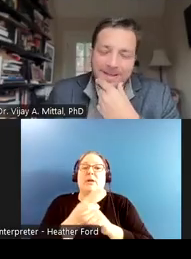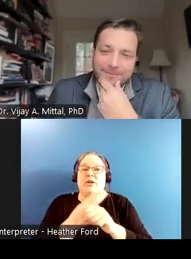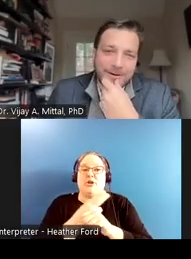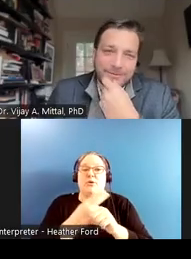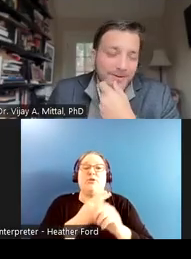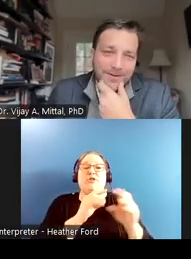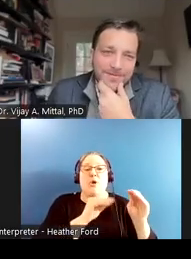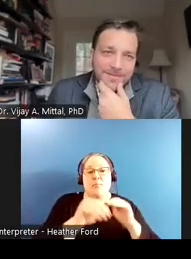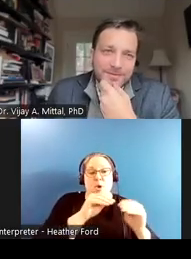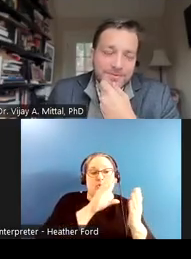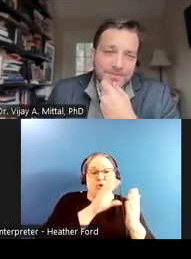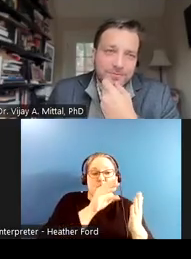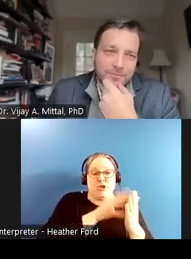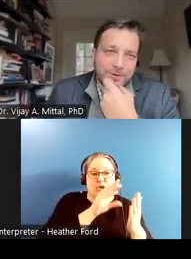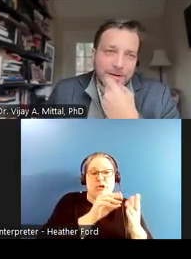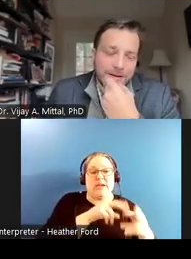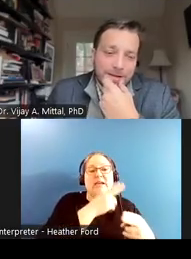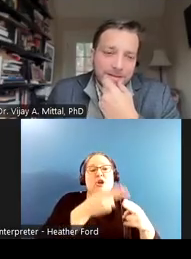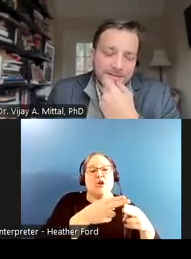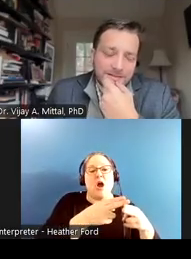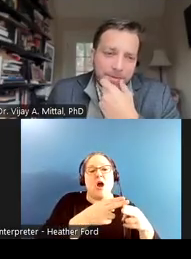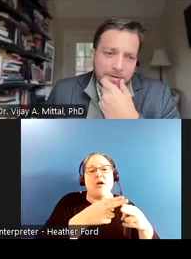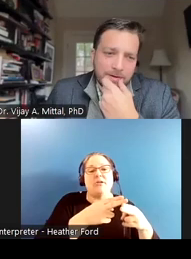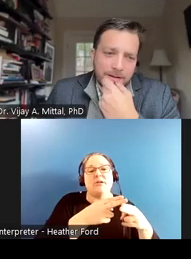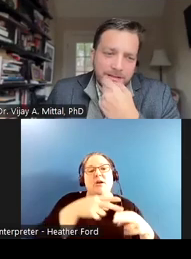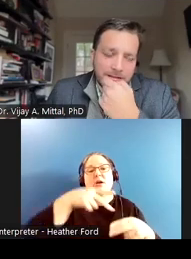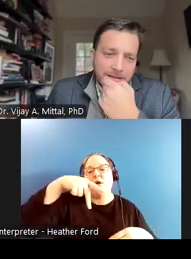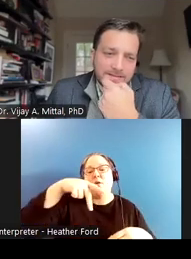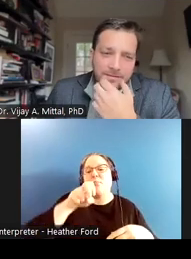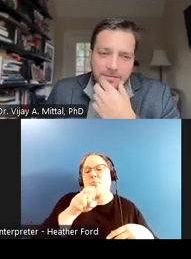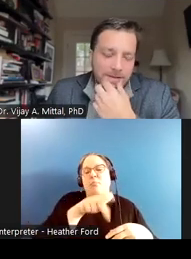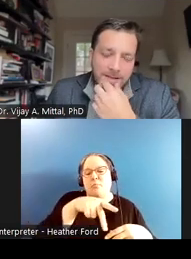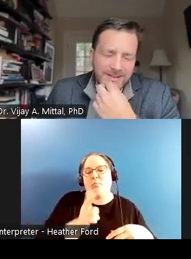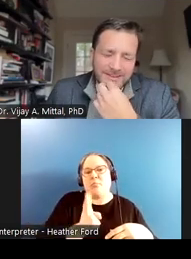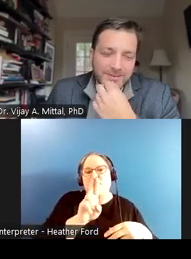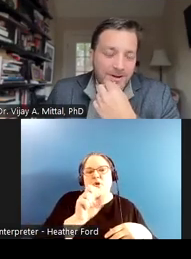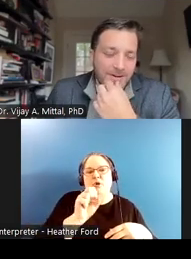that I'm very fond of that's called pursuit rotor. This is a paradigm that has a a long